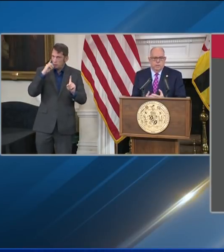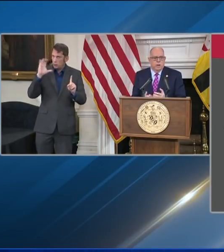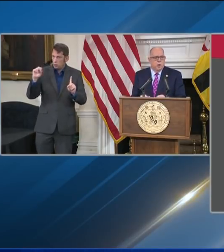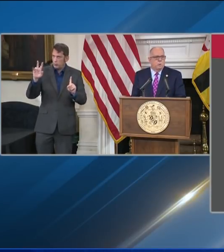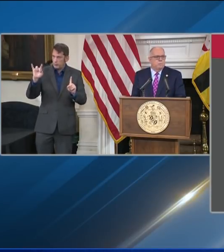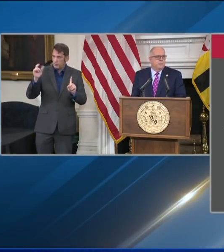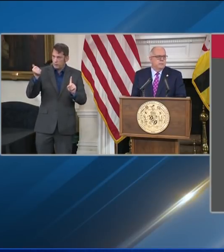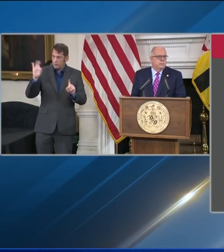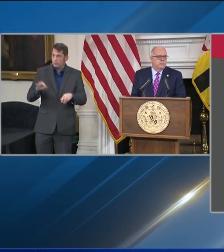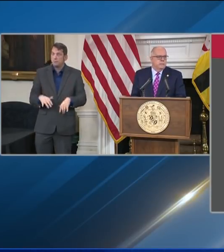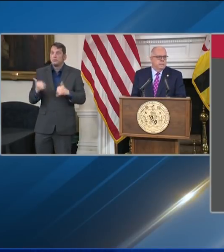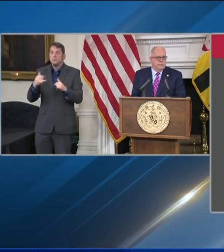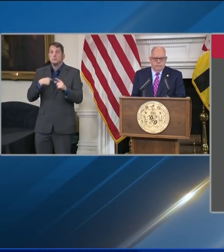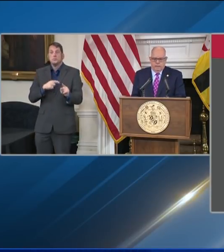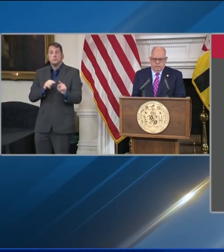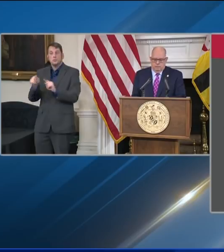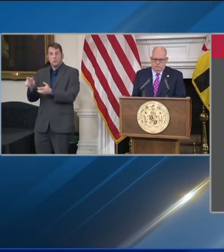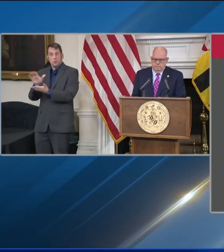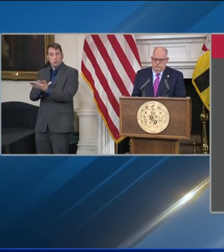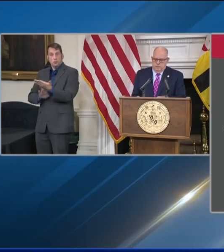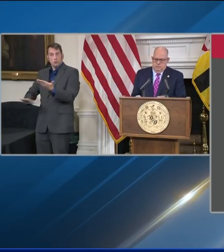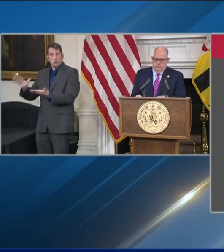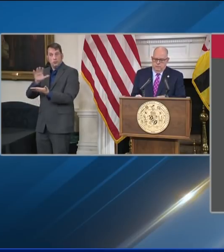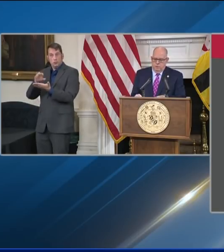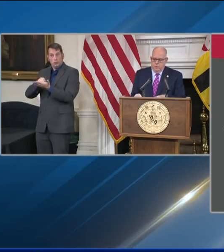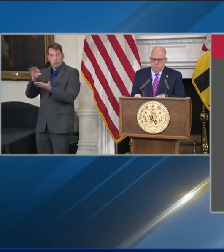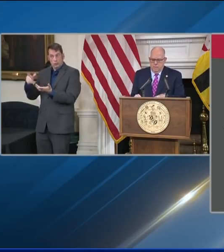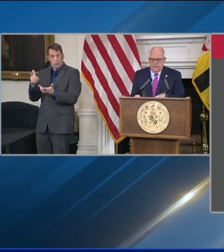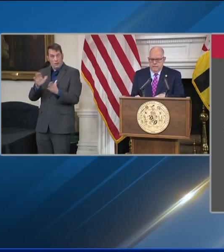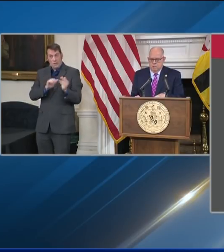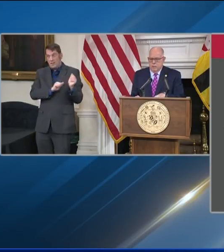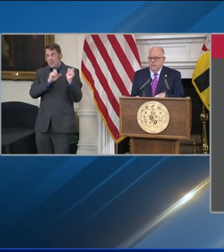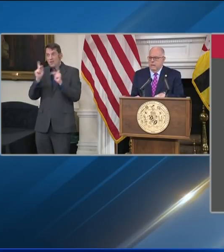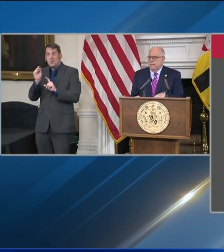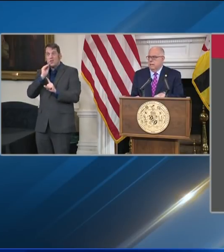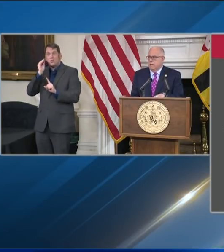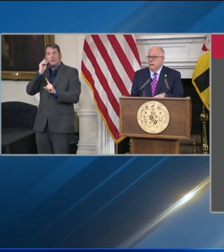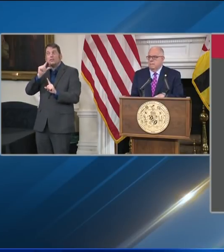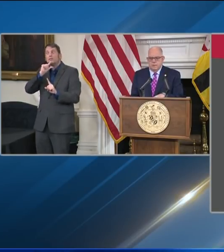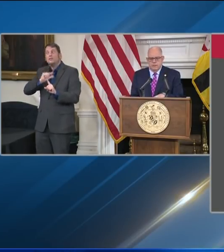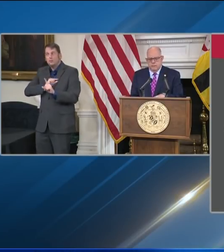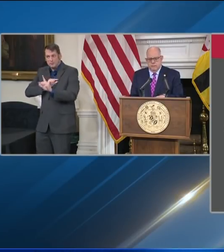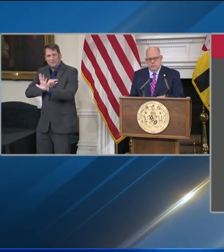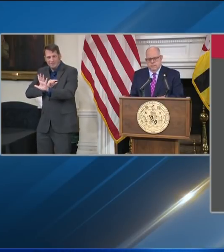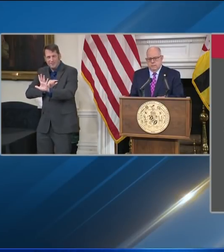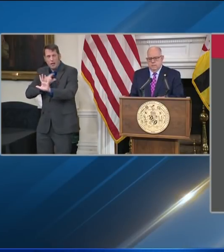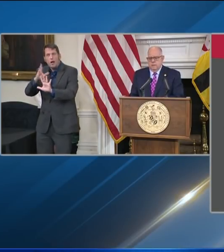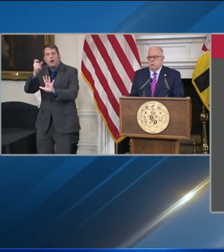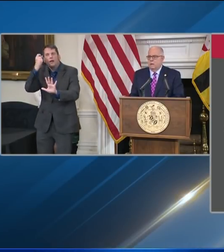IF YOU ARE A COLLEGE STUDENT. PLANNING ON RETURNING HOME GET A TEST.